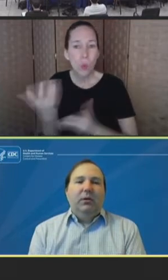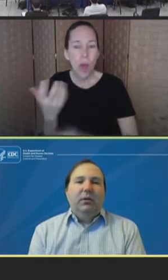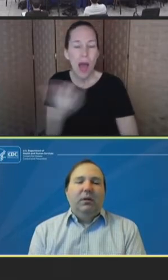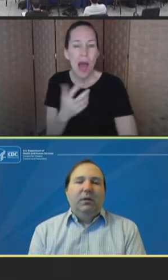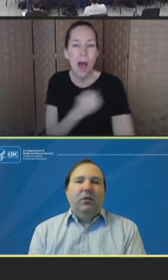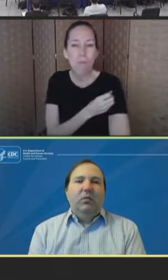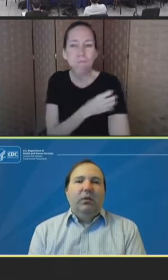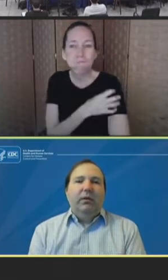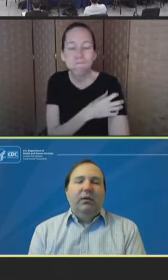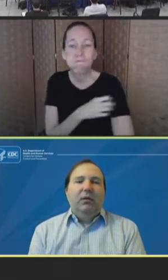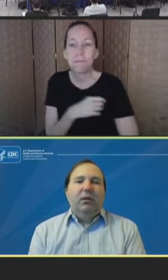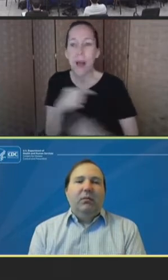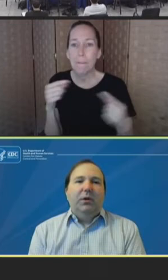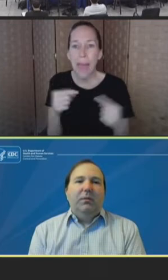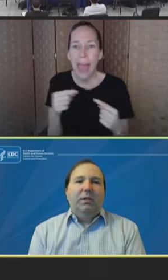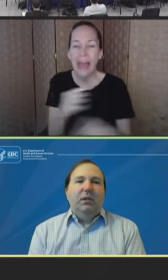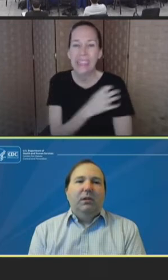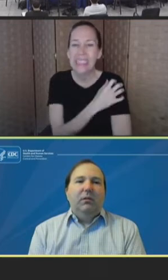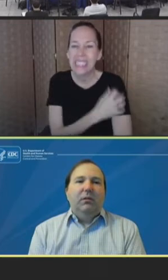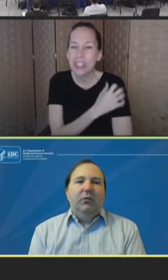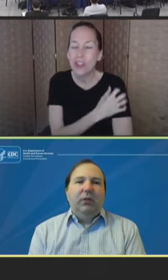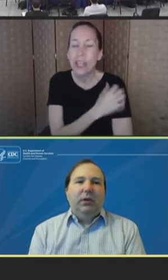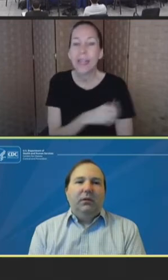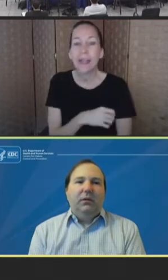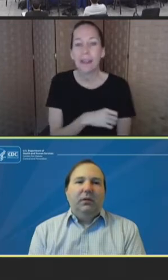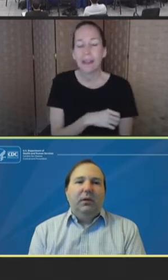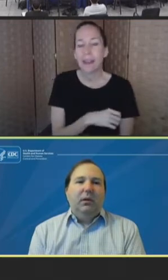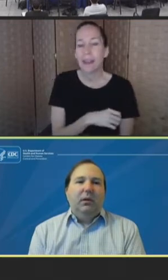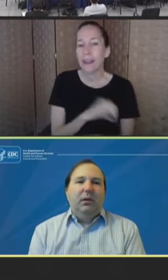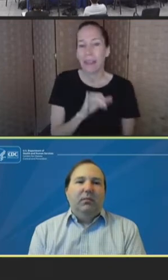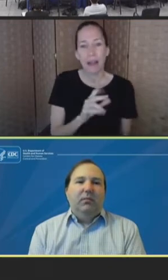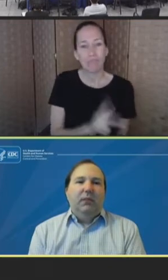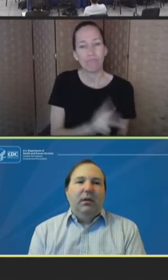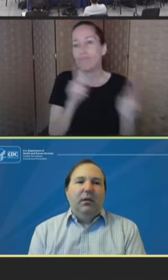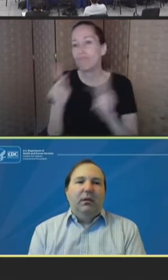you know, consistent with what have been seen in clinical trials and then